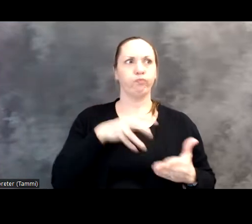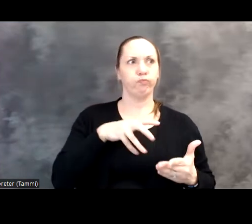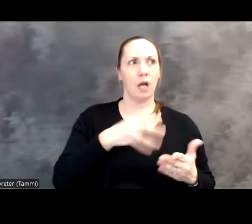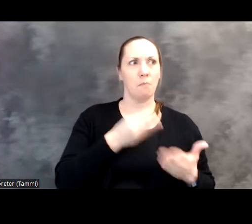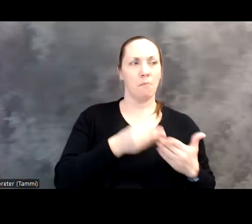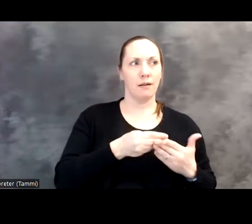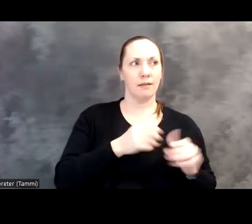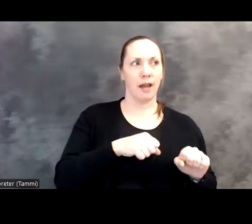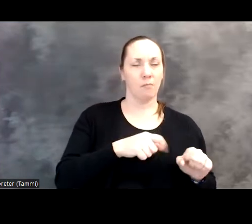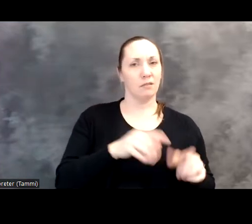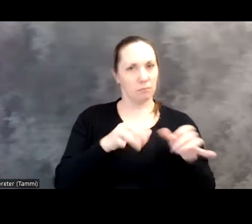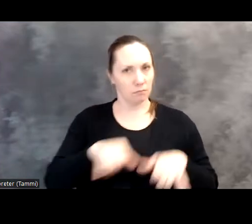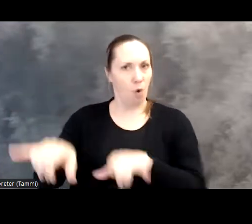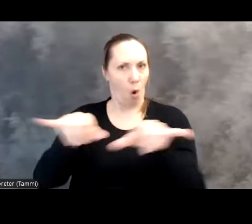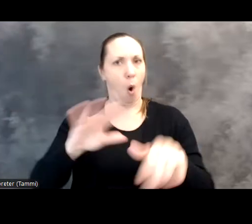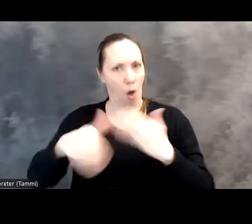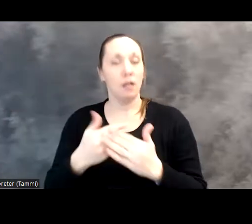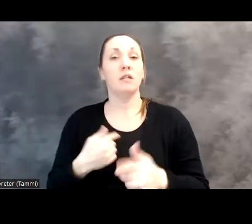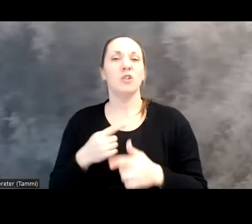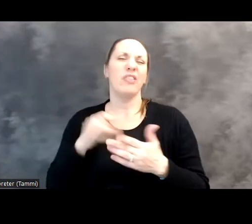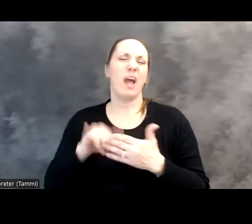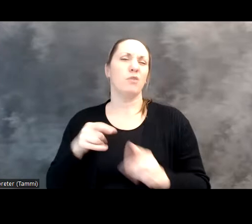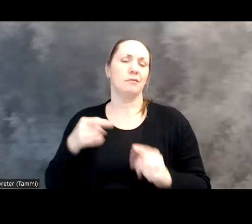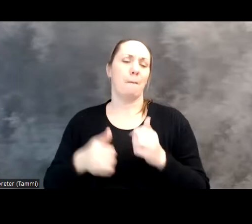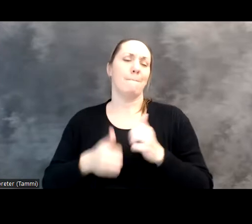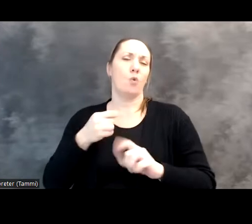the devices to make sure that not only those with deep